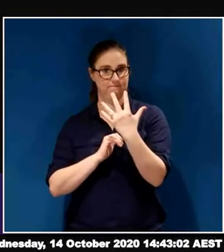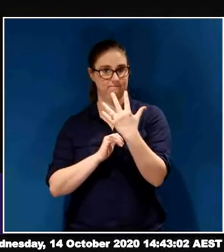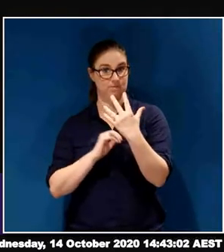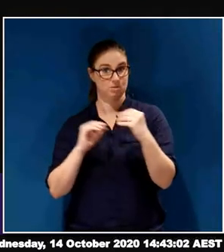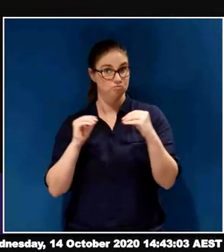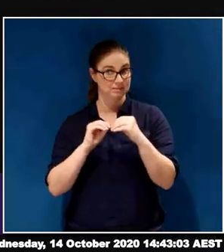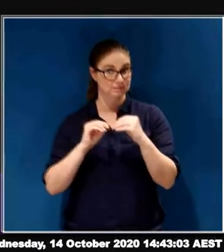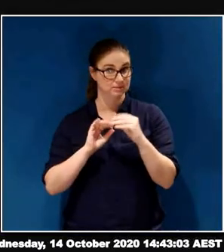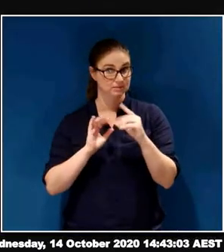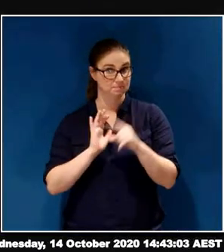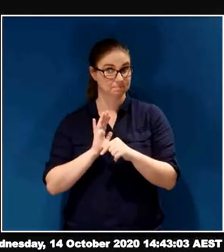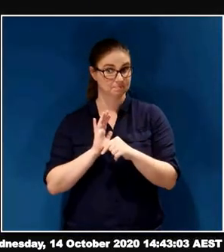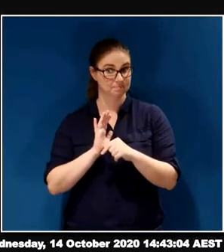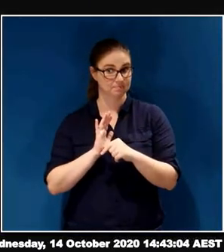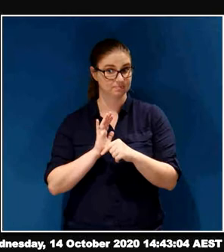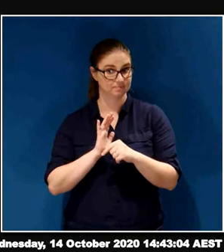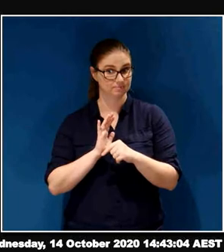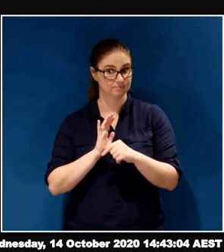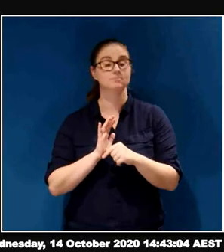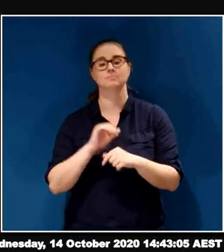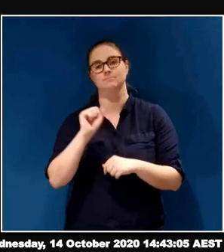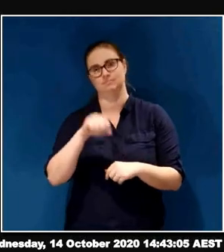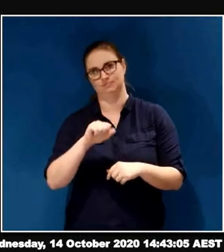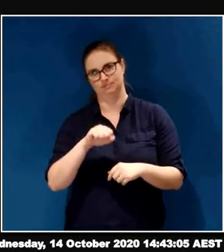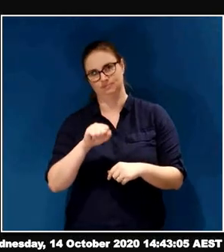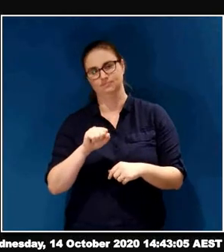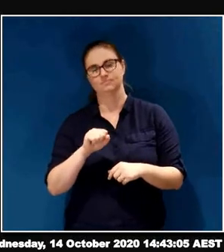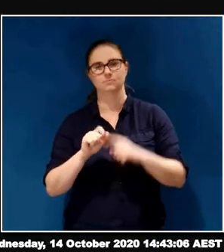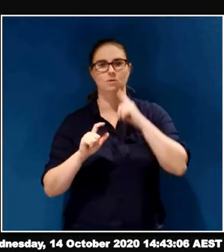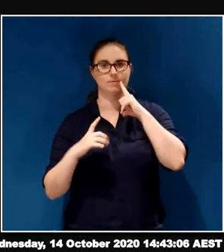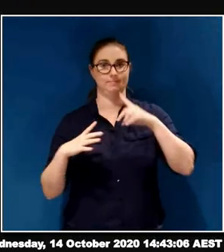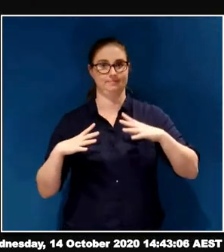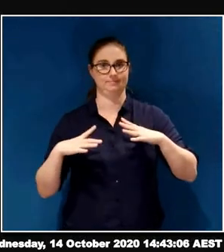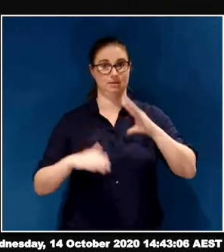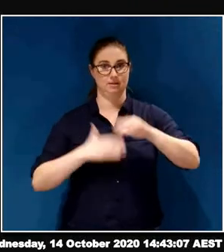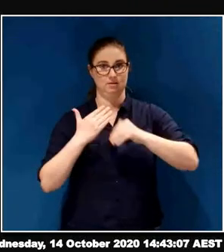Thank you. We will adjourn until 3.05 Brisbane time. Thank you.